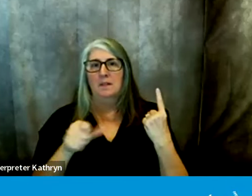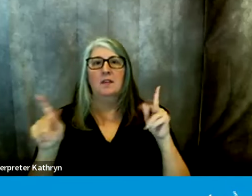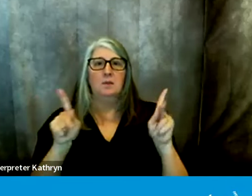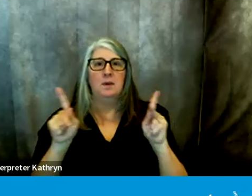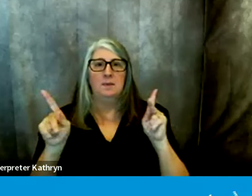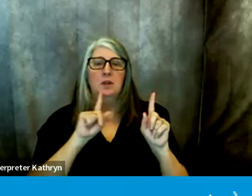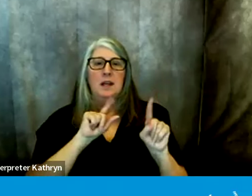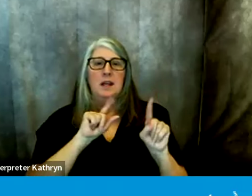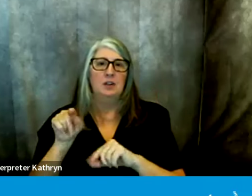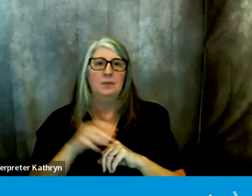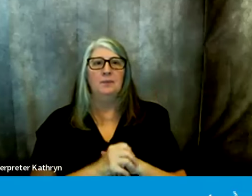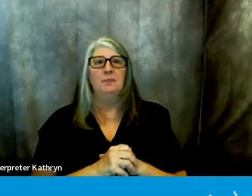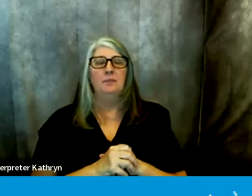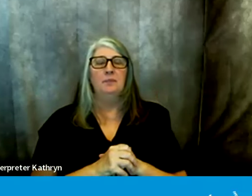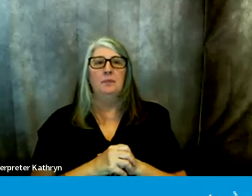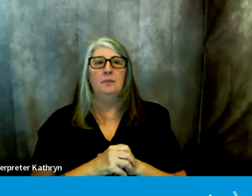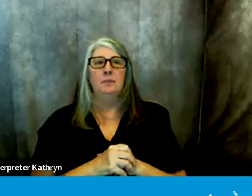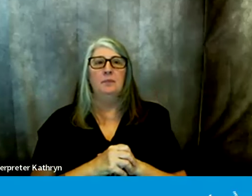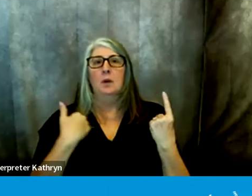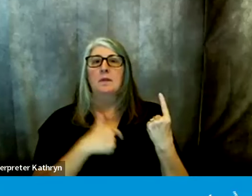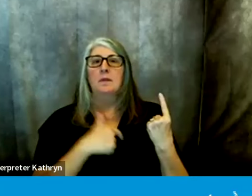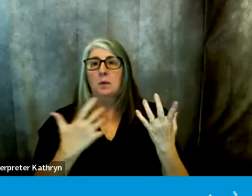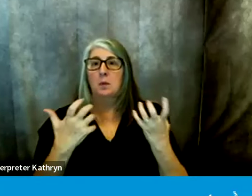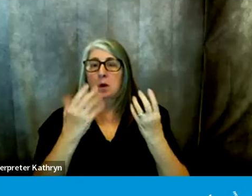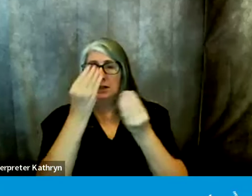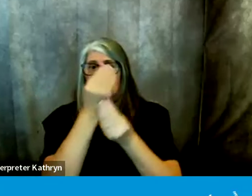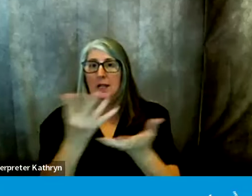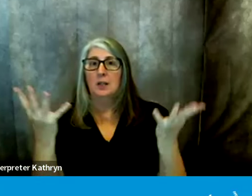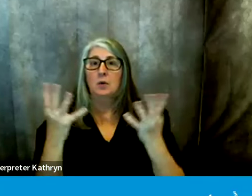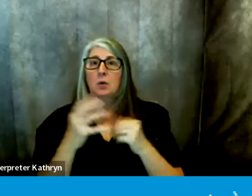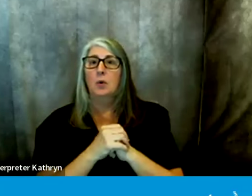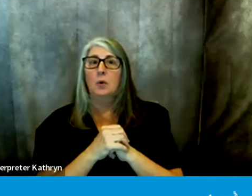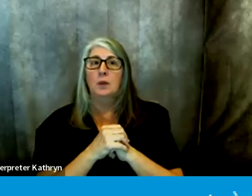I think the one that we really want everyone to take away is neuromodulation as a technology